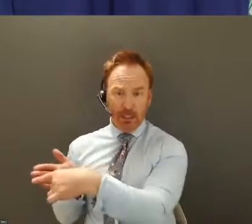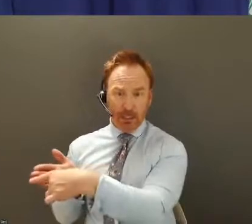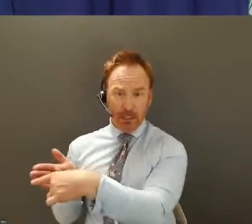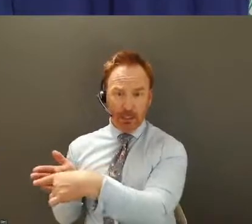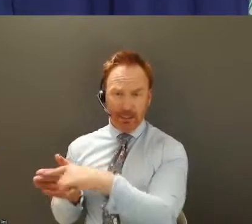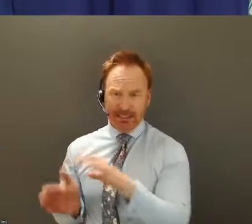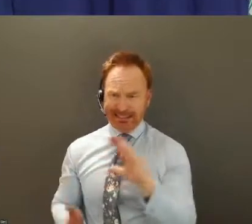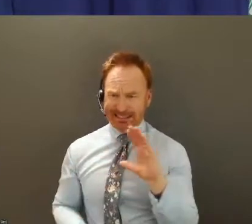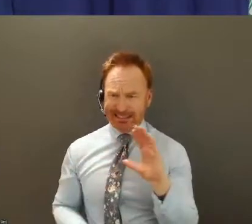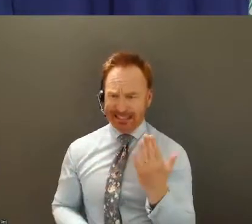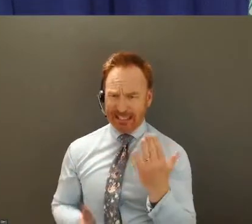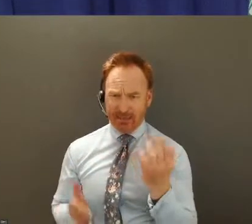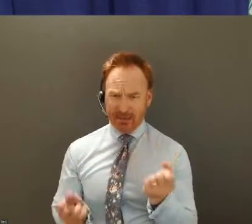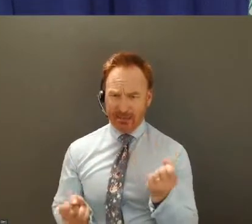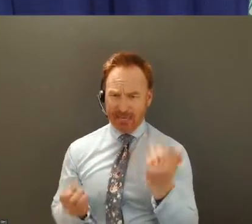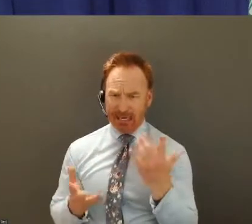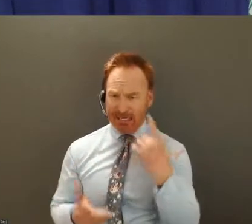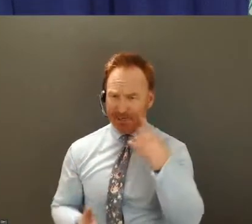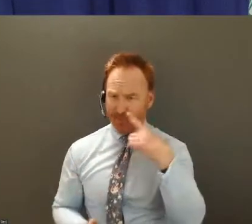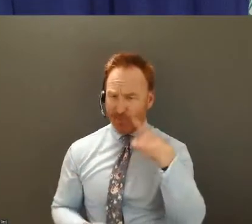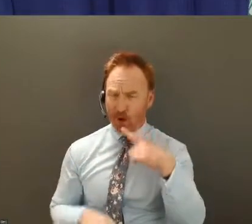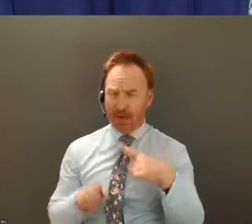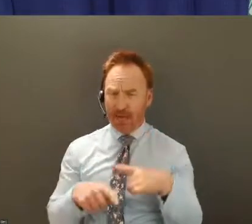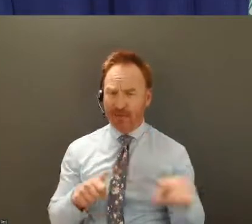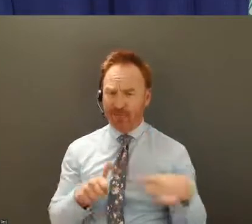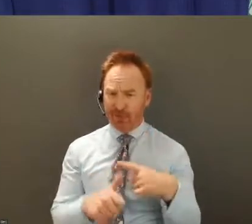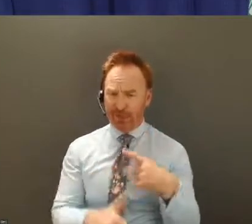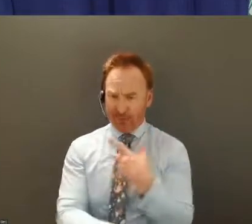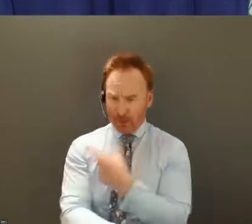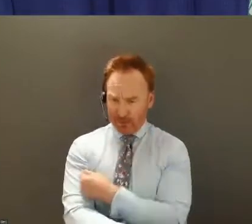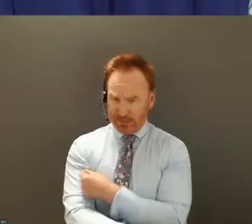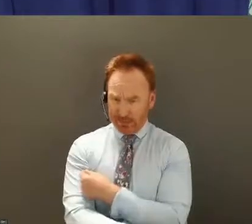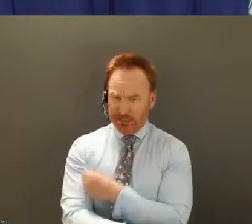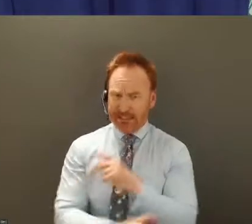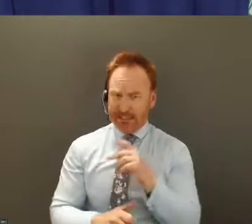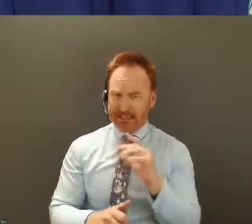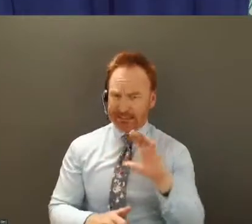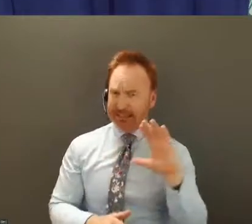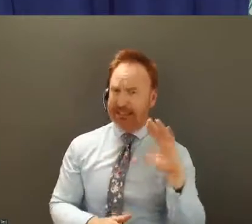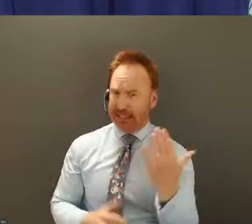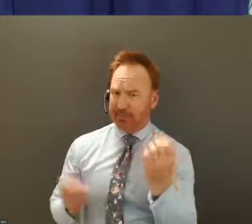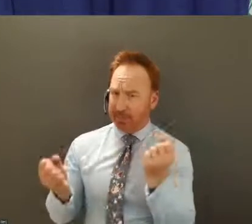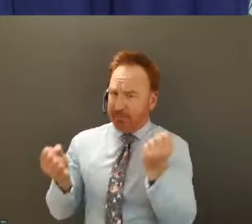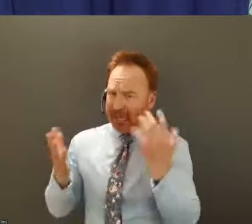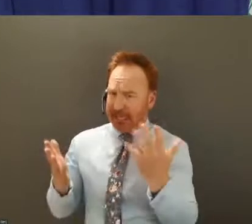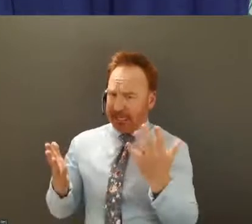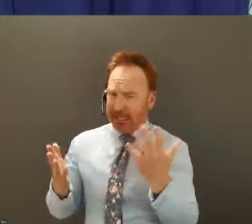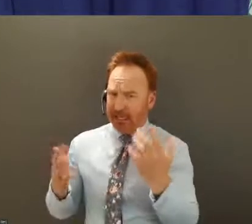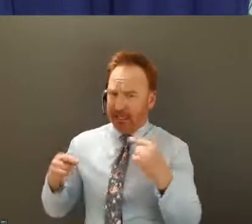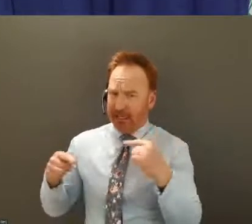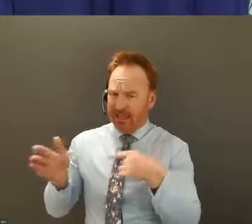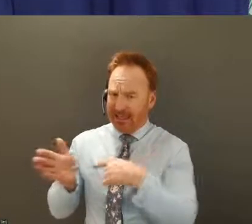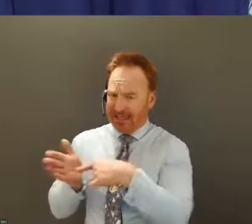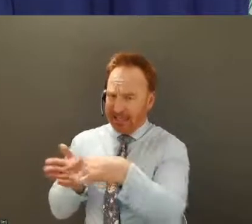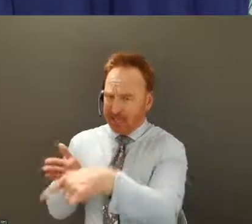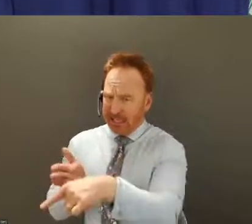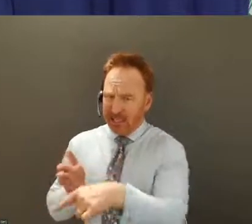vaccine uptake and clearly even 72 percent of fully vaccinated